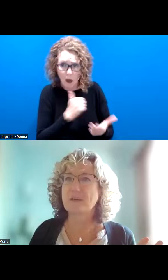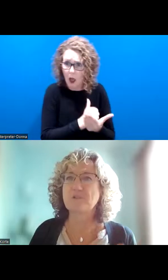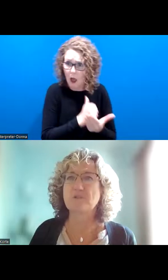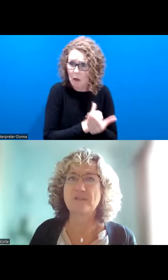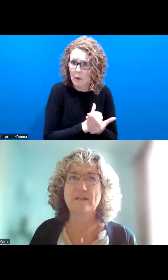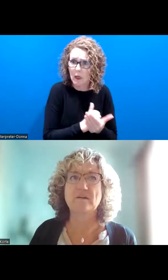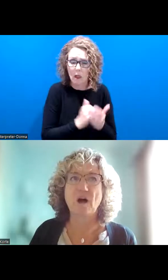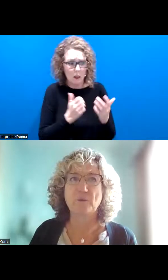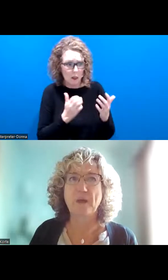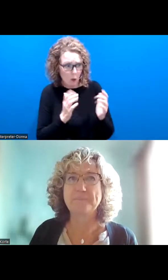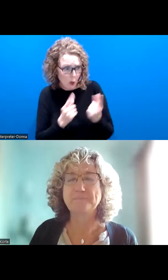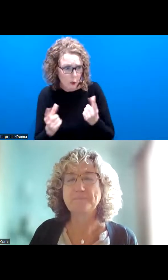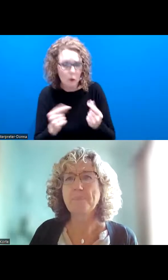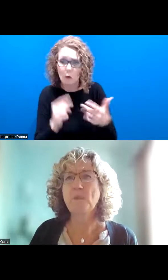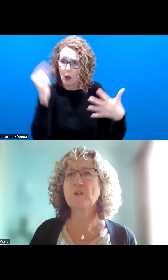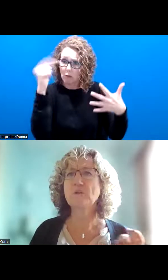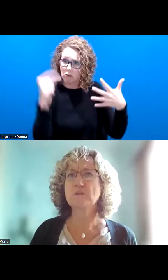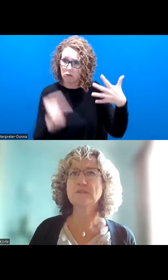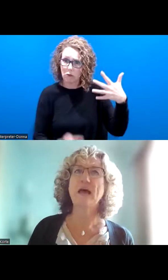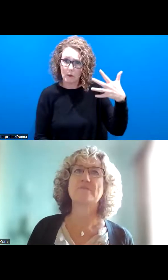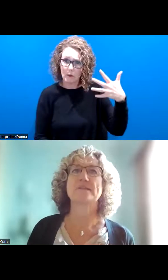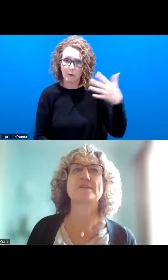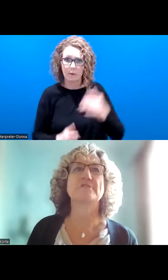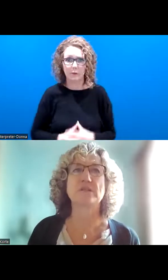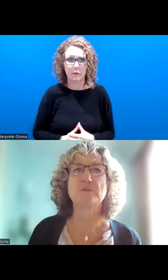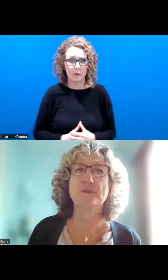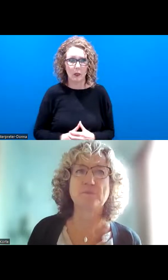. If they apply, all of these are applications that can you fill out through